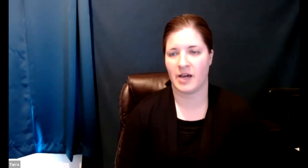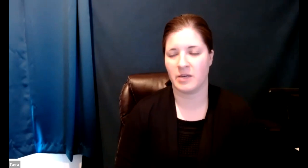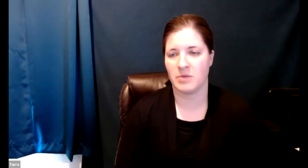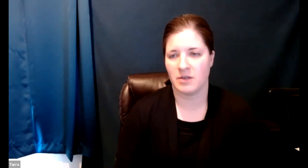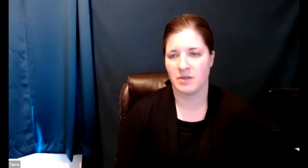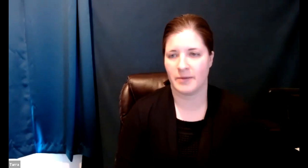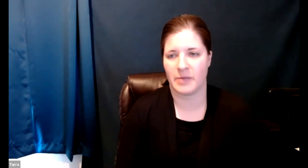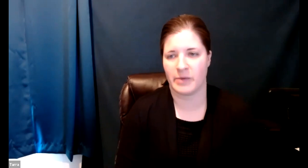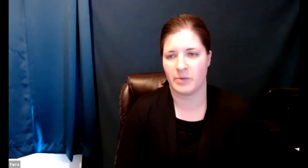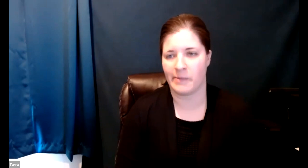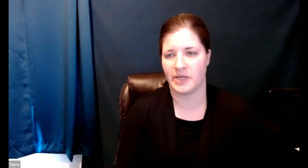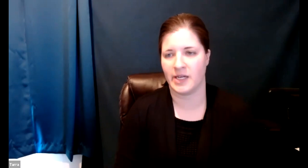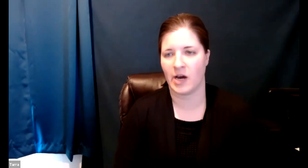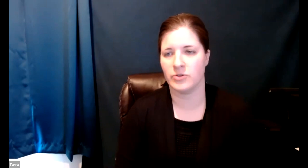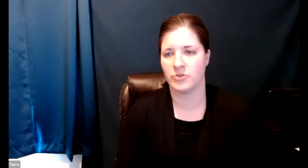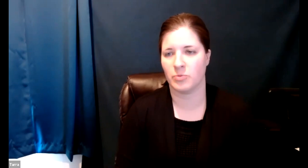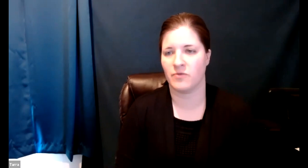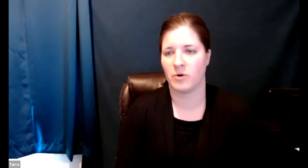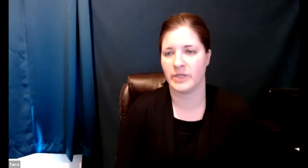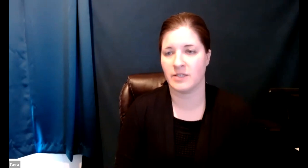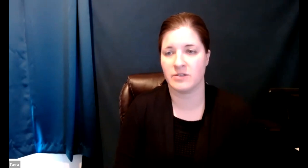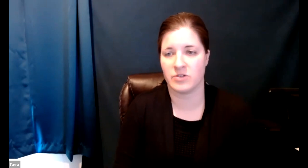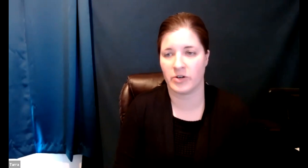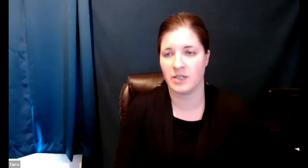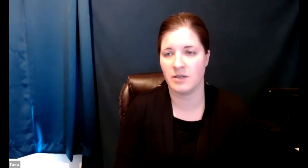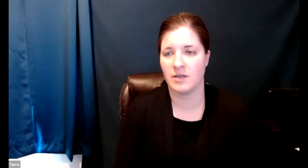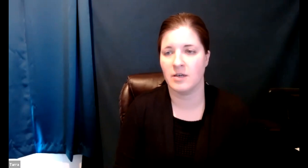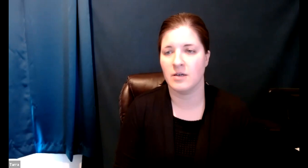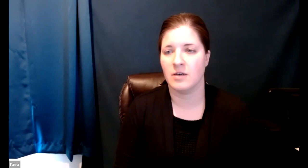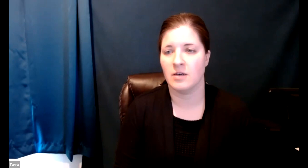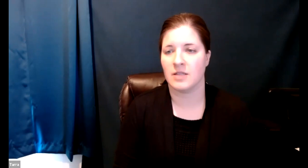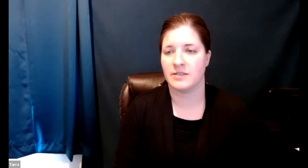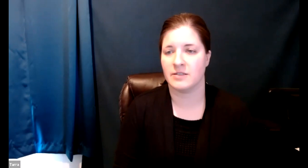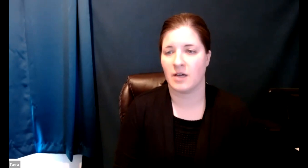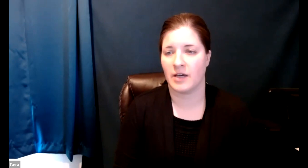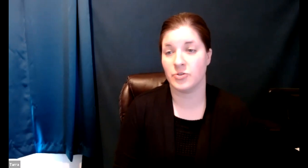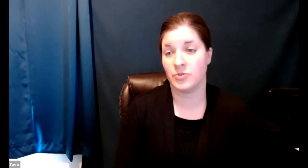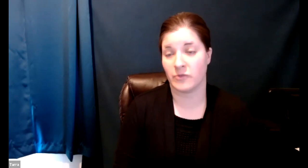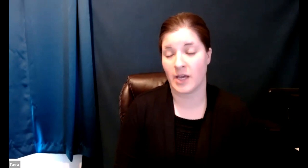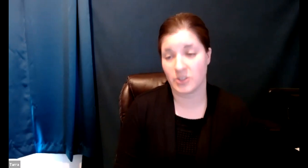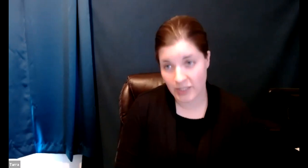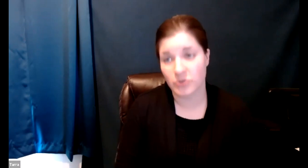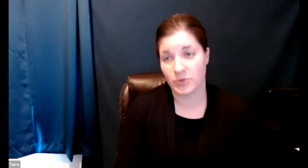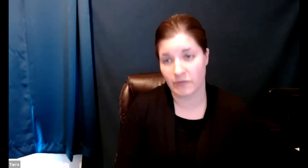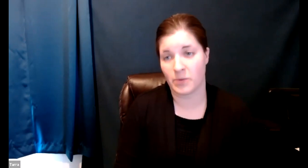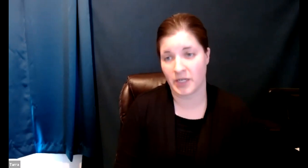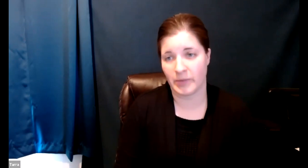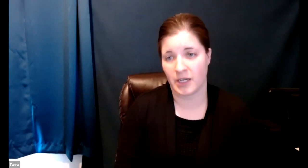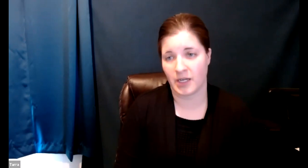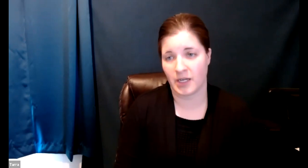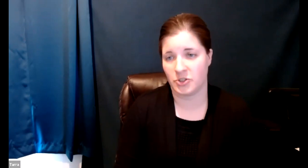joining. We understand that a lot of people will be joining throughout the time. They may be